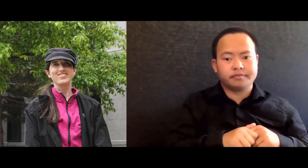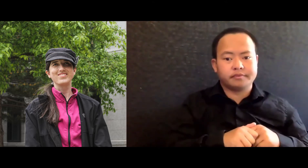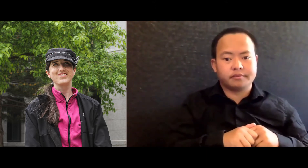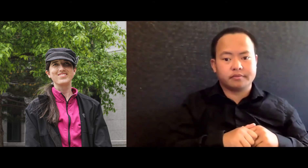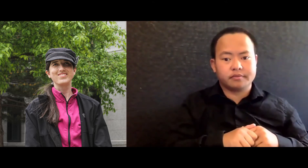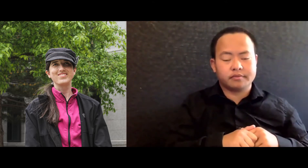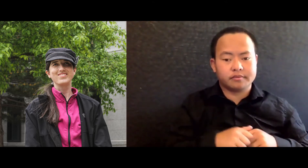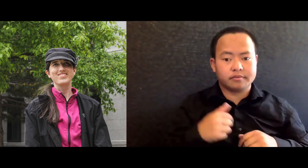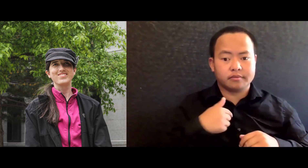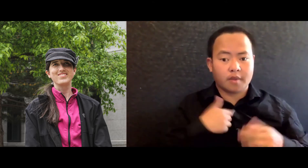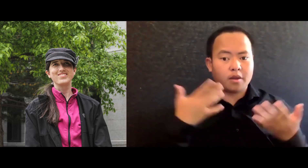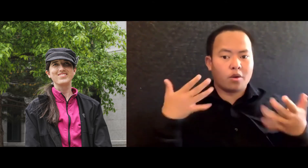I was a presenter.